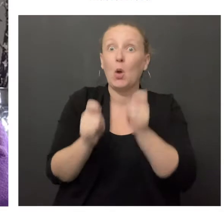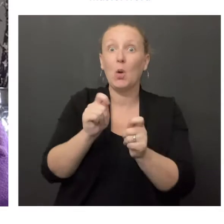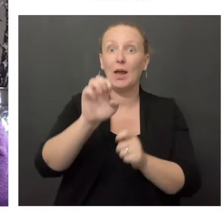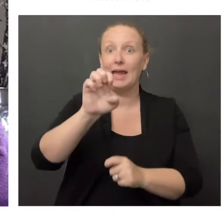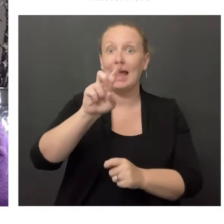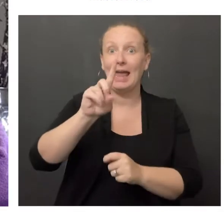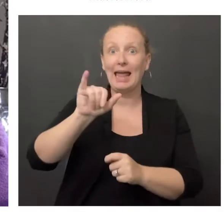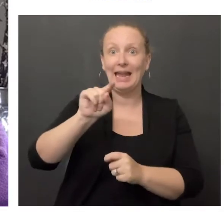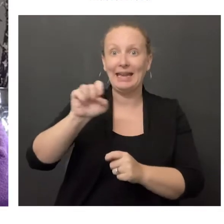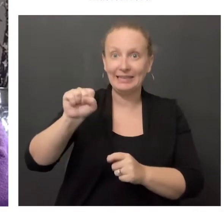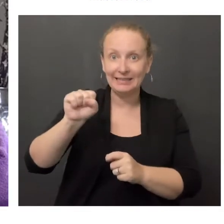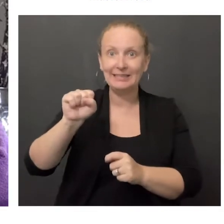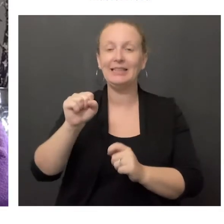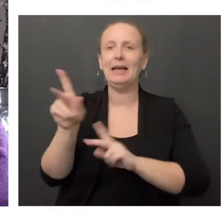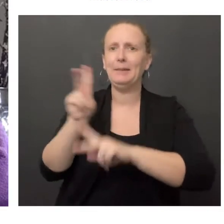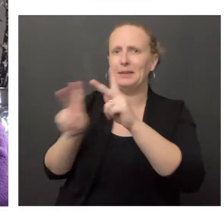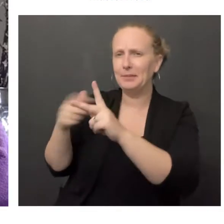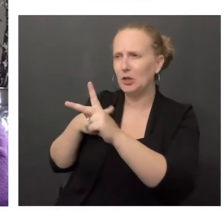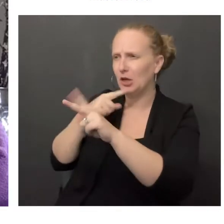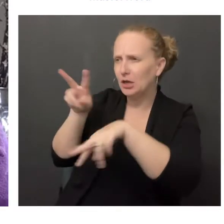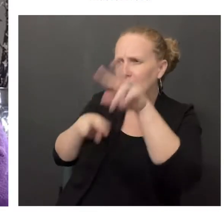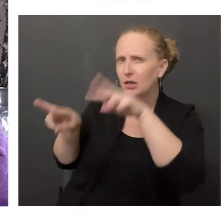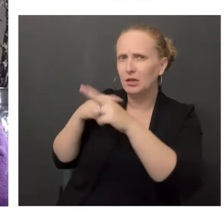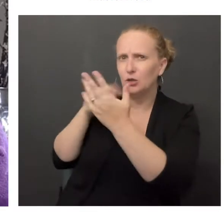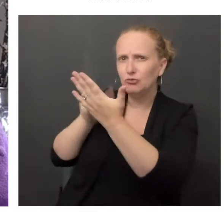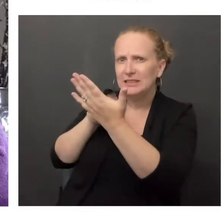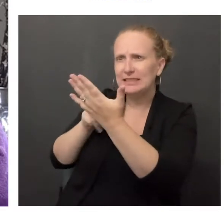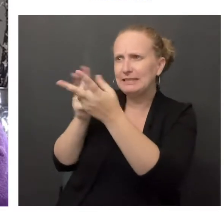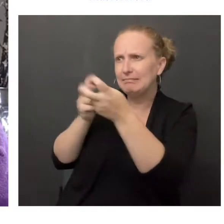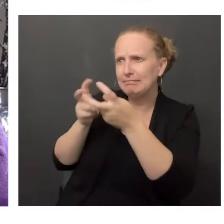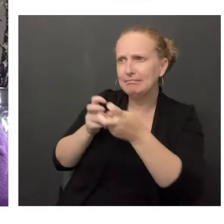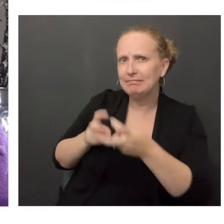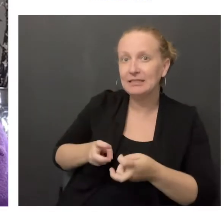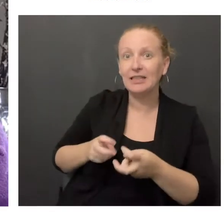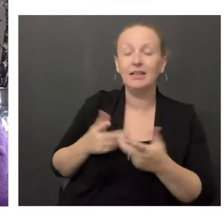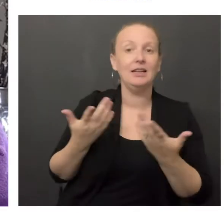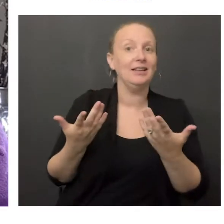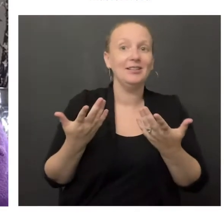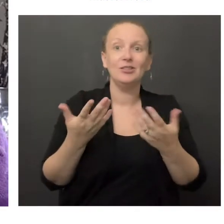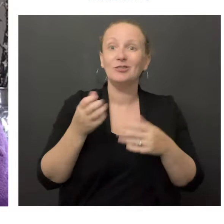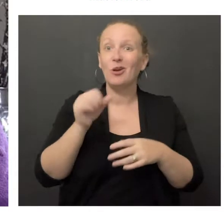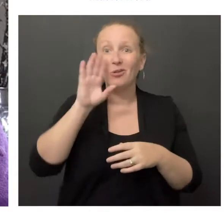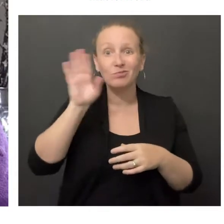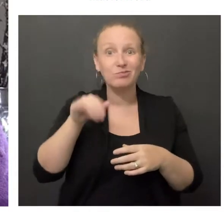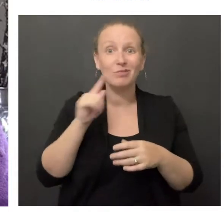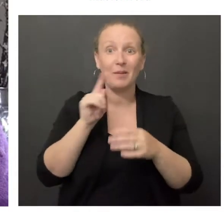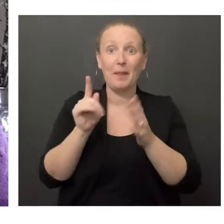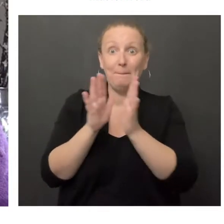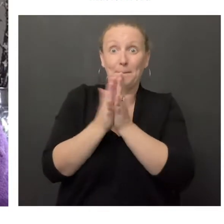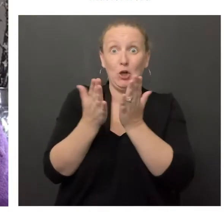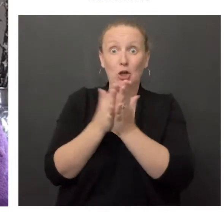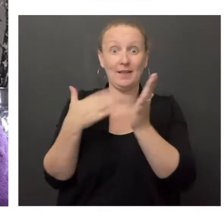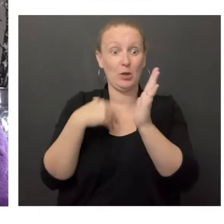So, the book hasn't been read and reread and edited and all of that. So there's mistakes. There’s, in the spelling,